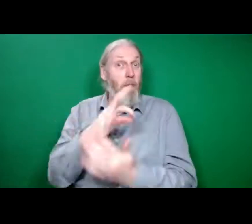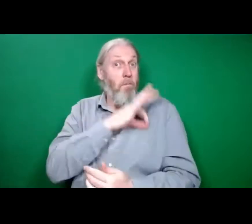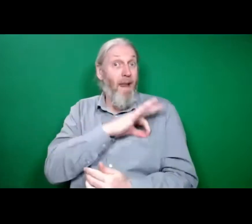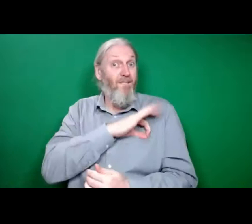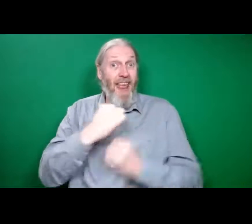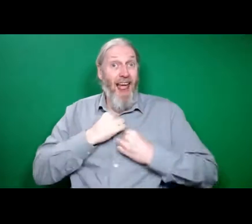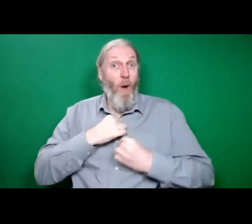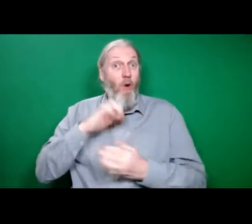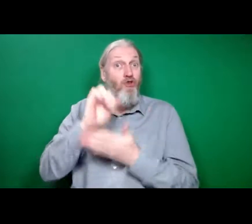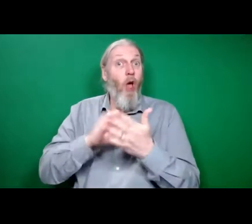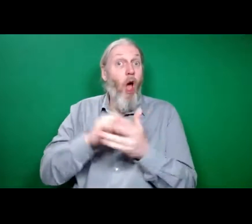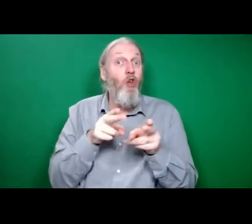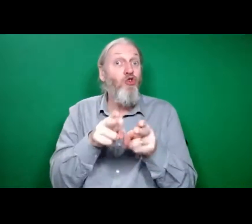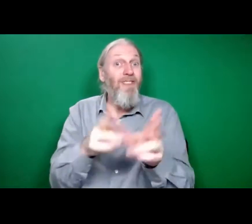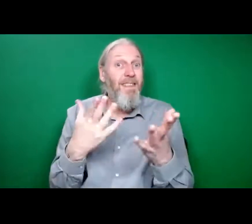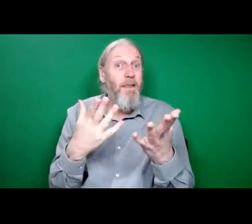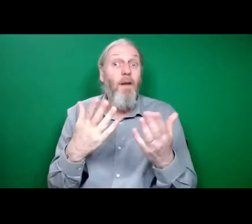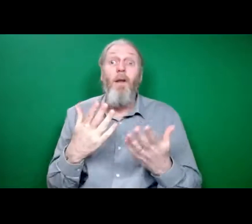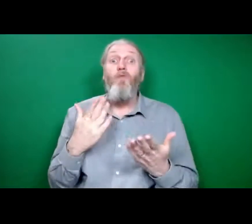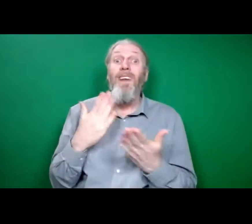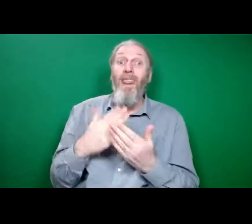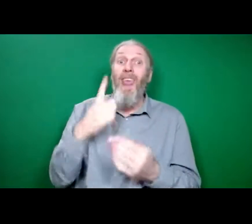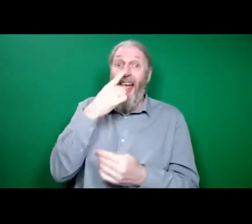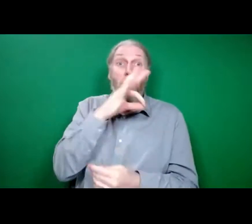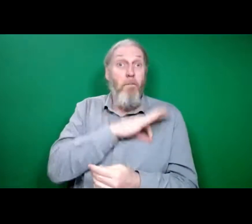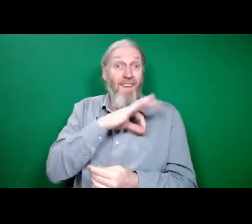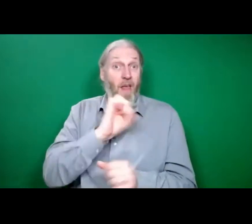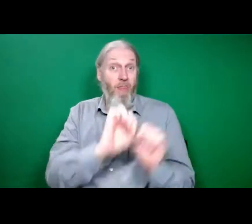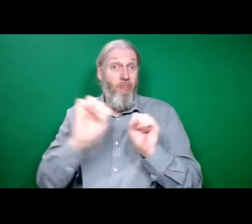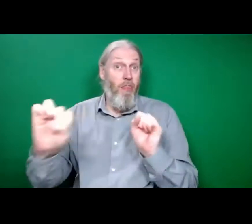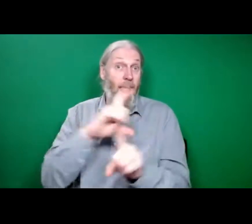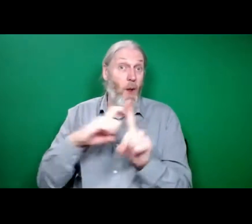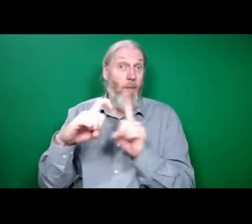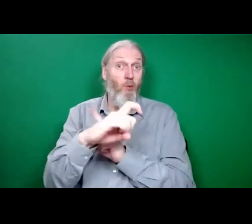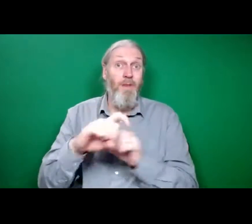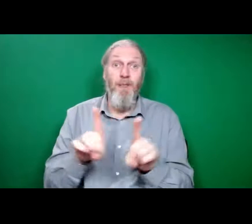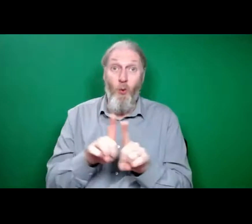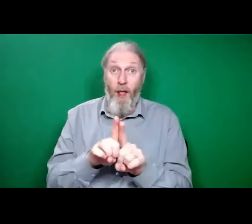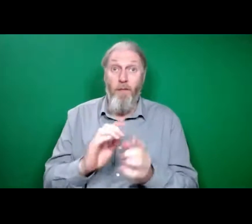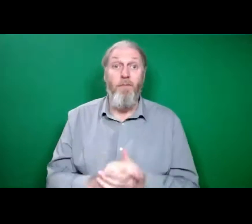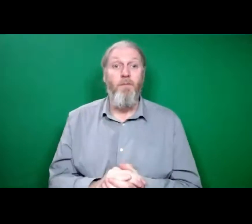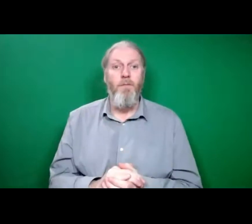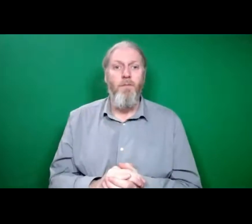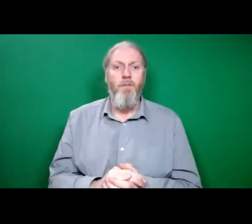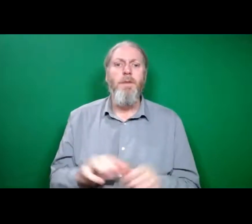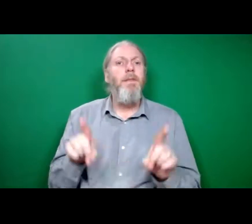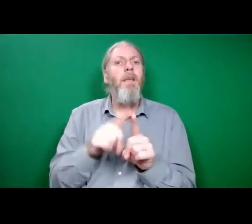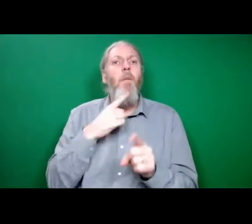We've got new towns of course, both post-war, Second World War, and 21st century new towns such as